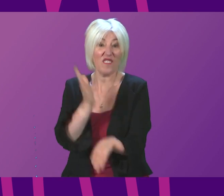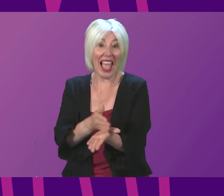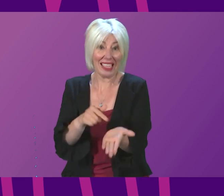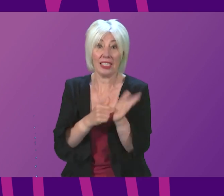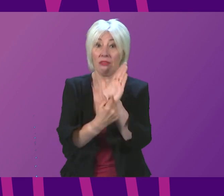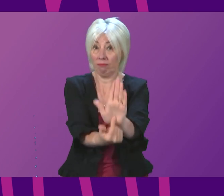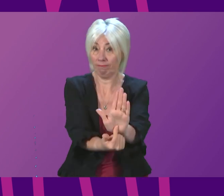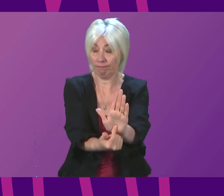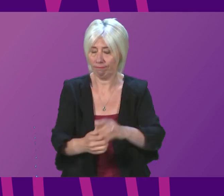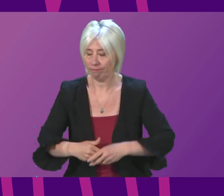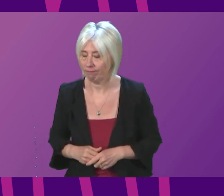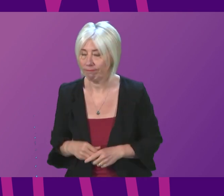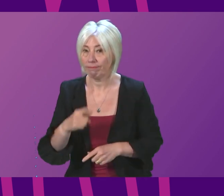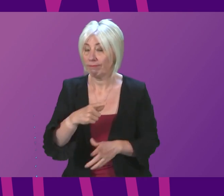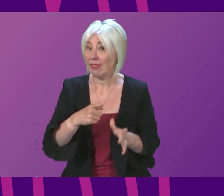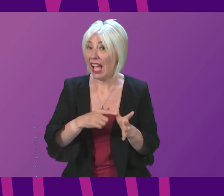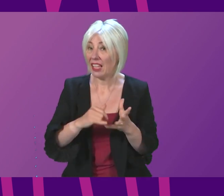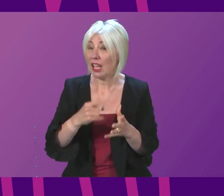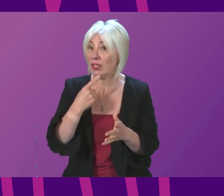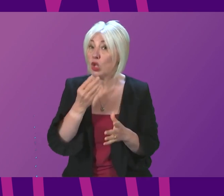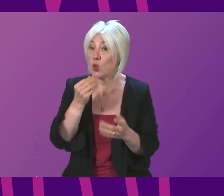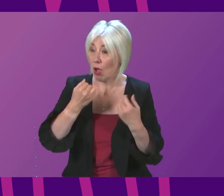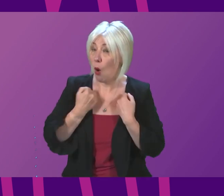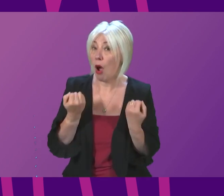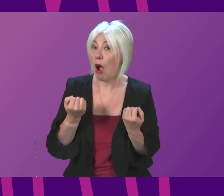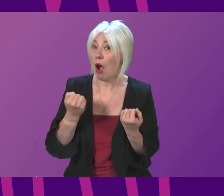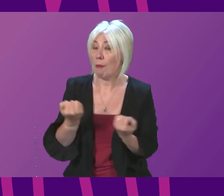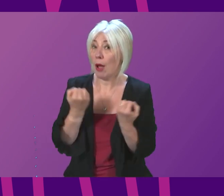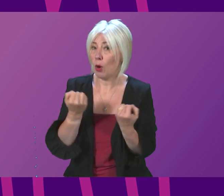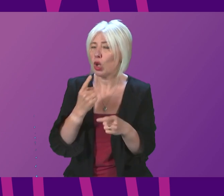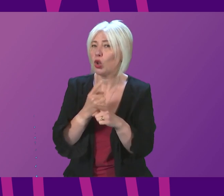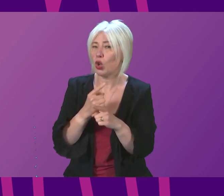Anas Sarwar talks about this Government’s use of our own powers and he mentioned child poverty.